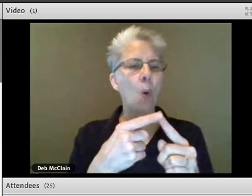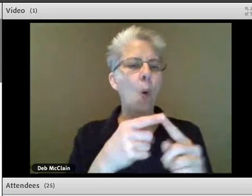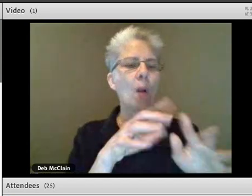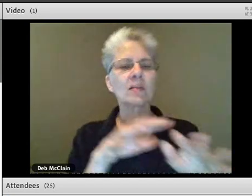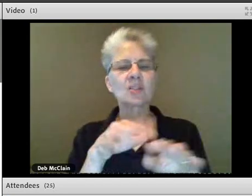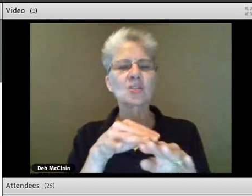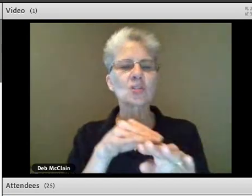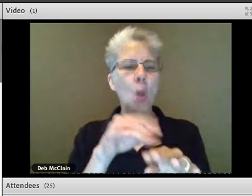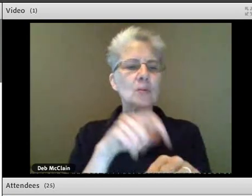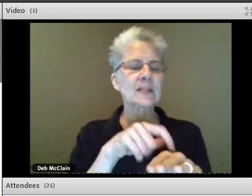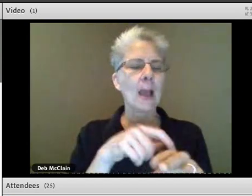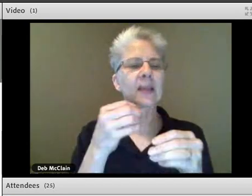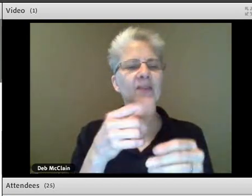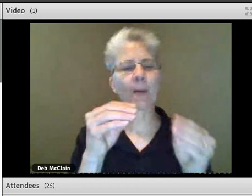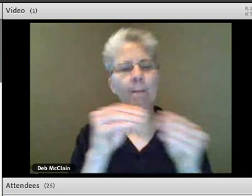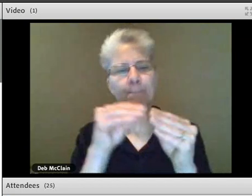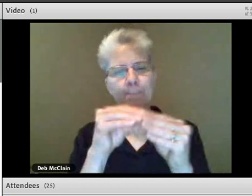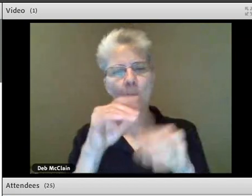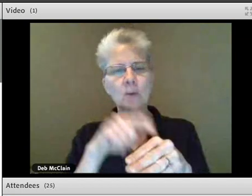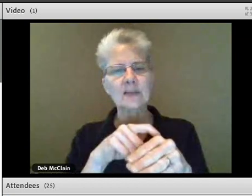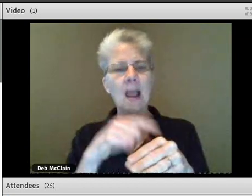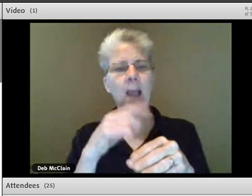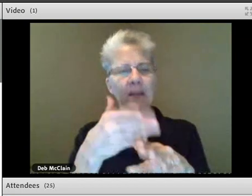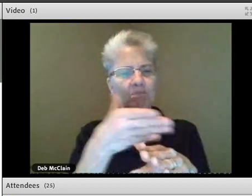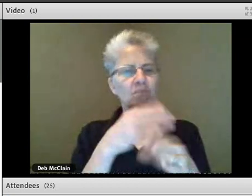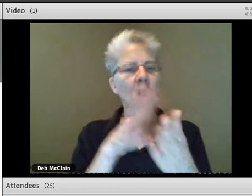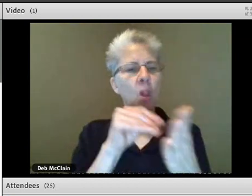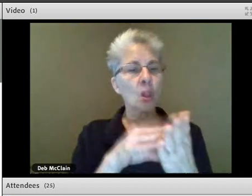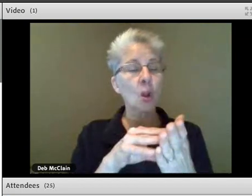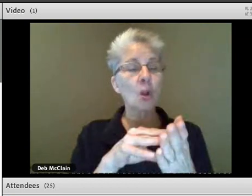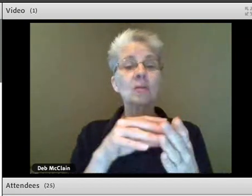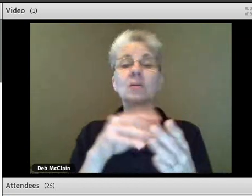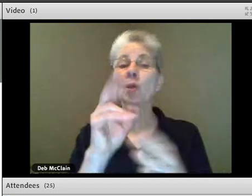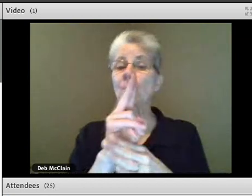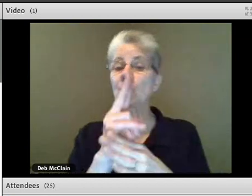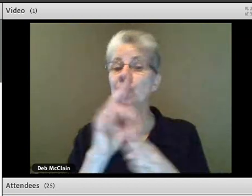and it also makes them more efficient employees, or patrons, even.